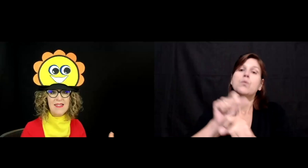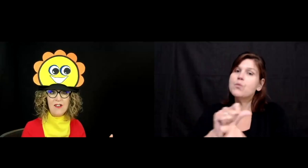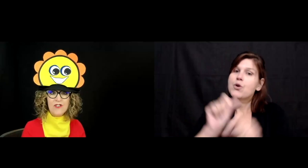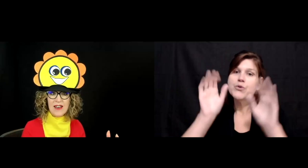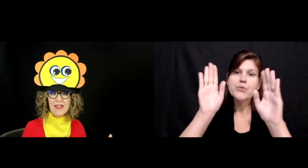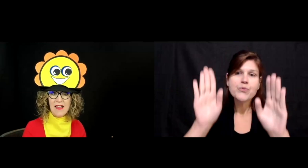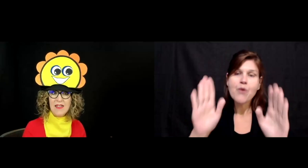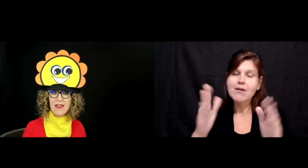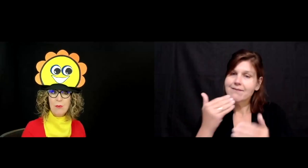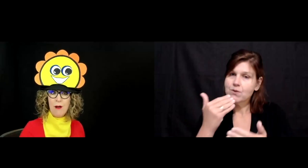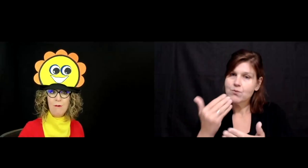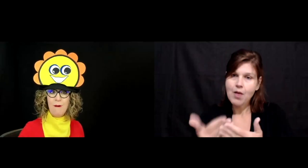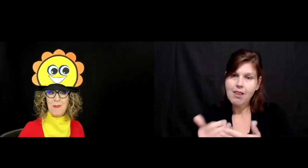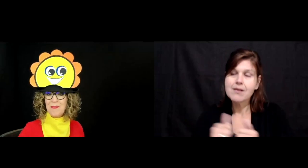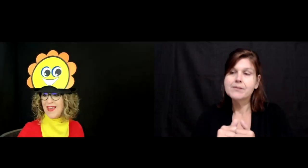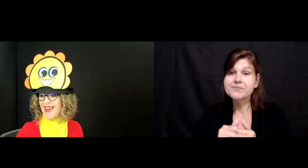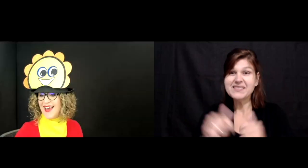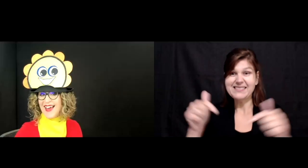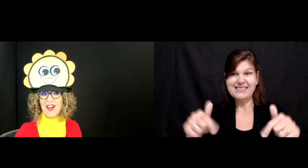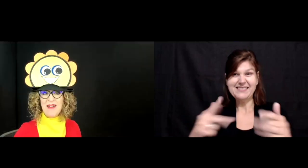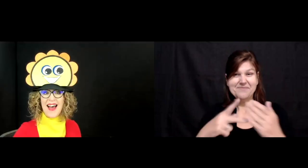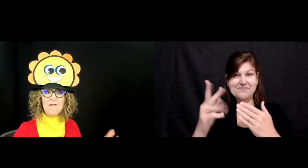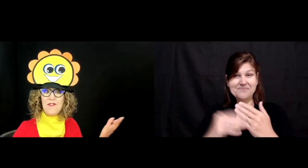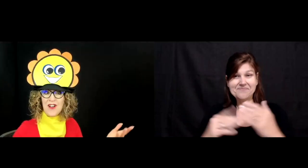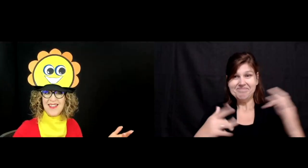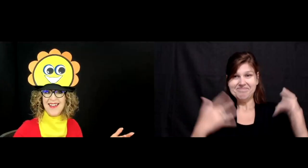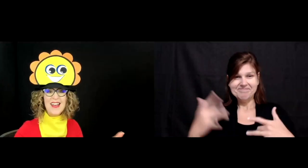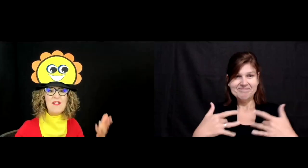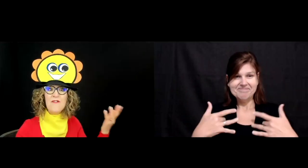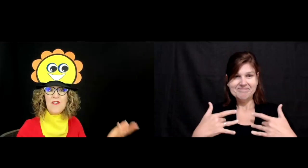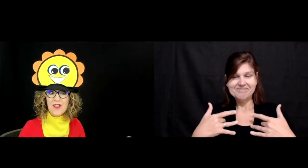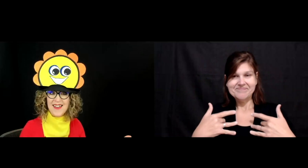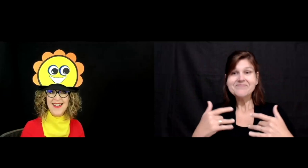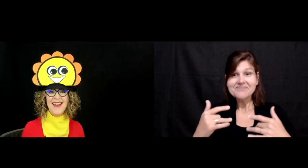It's such an exciting program. And fun, you know, it's fun